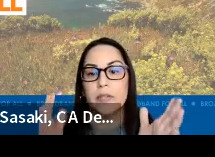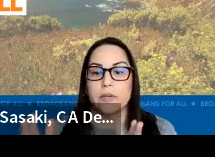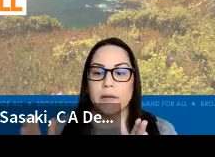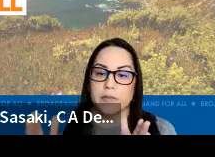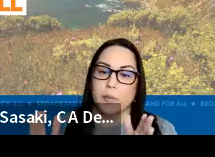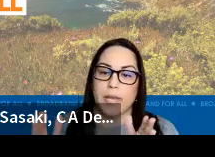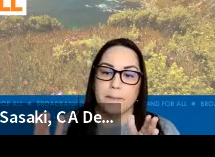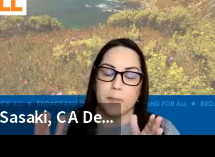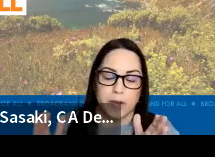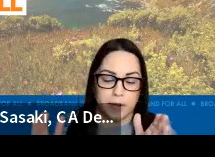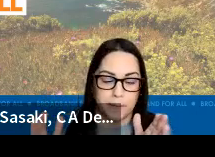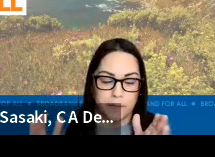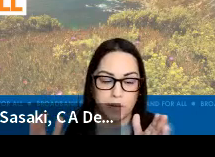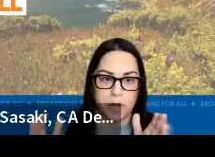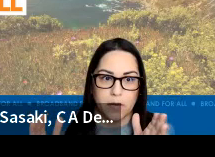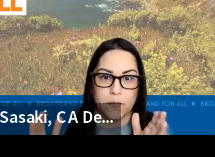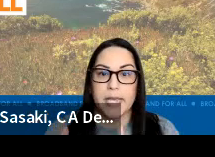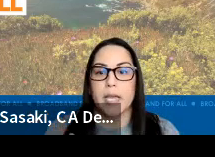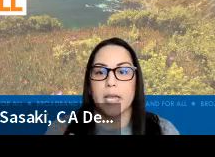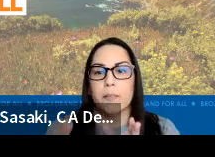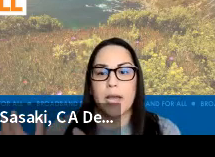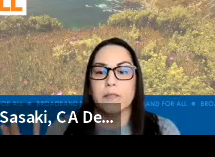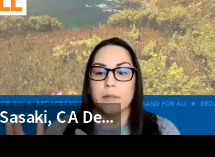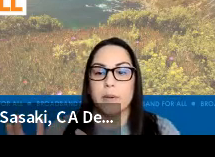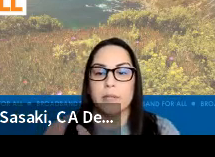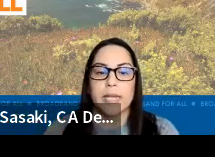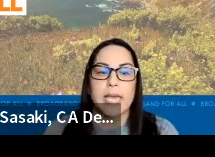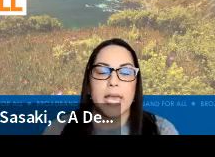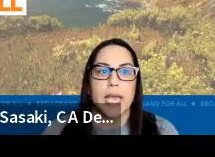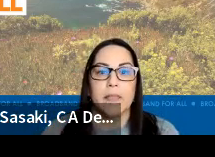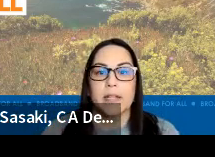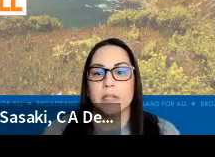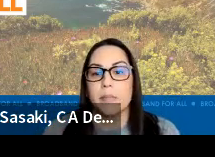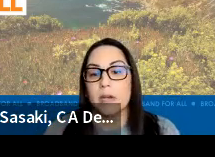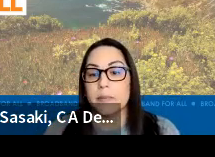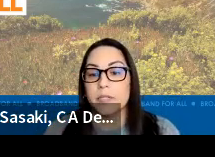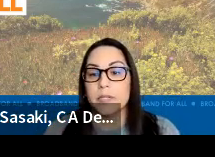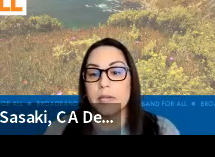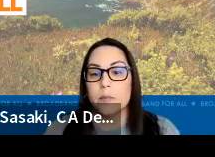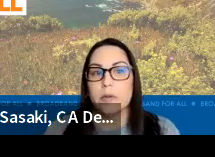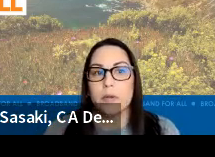have the draft of the plan ready and put out for the public. And that's gonna be an opportunity.